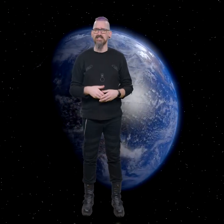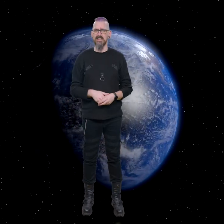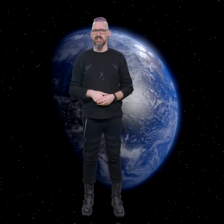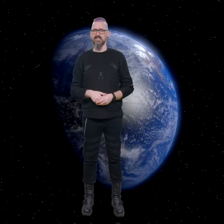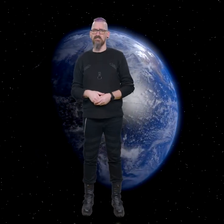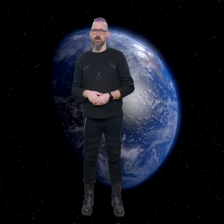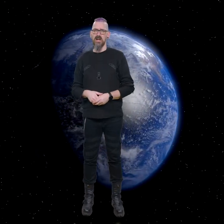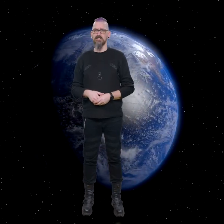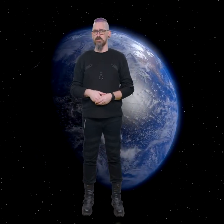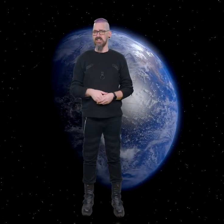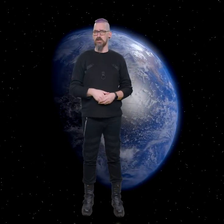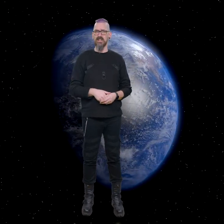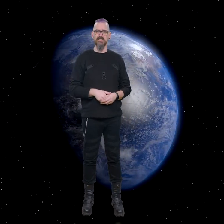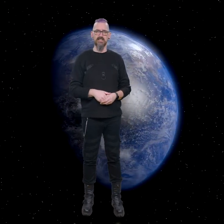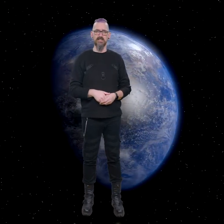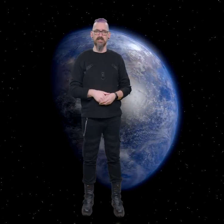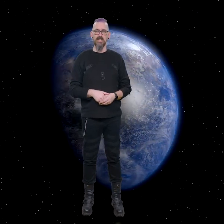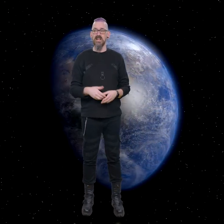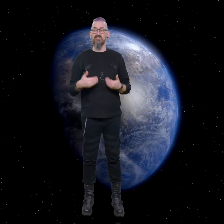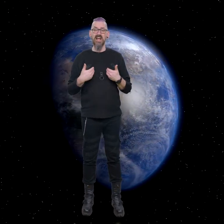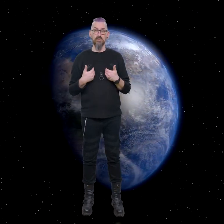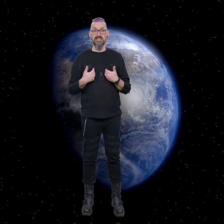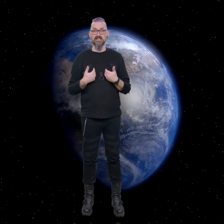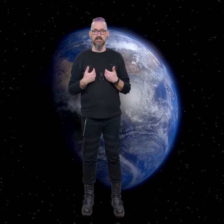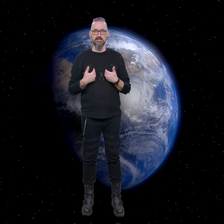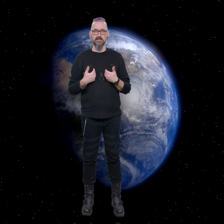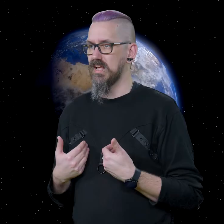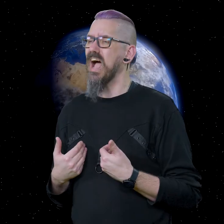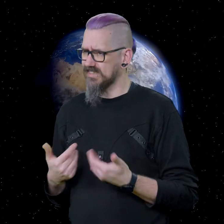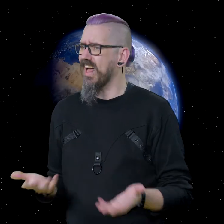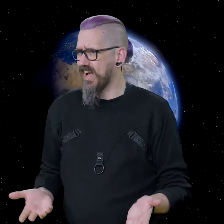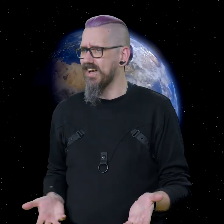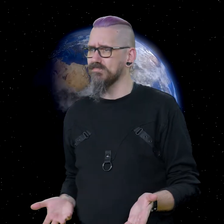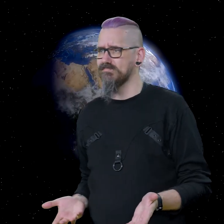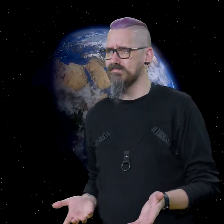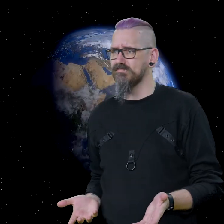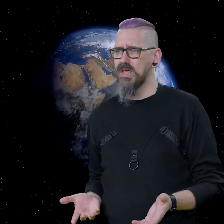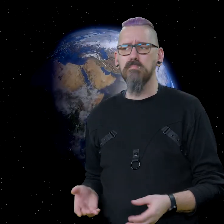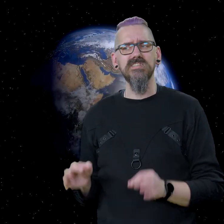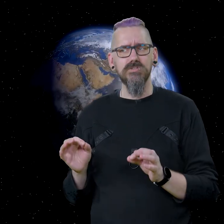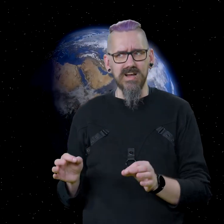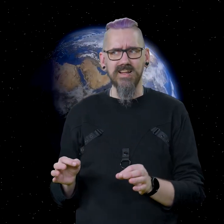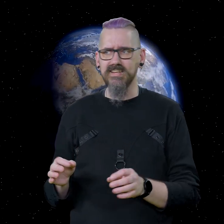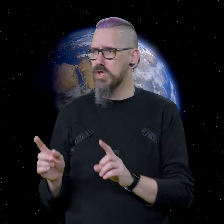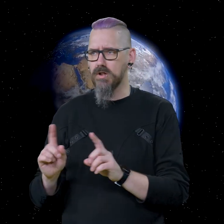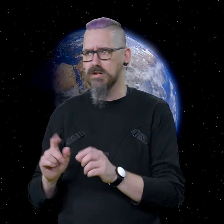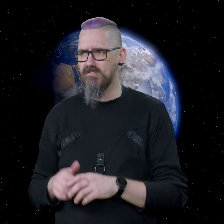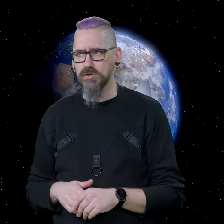In an interview about Strictly Come Dancing, If I could dance, I said I can but, Strictly not the Foxtrot,